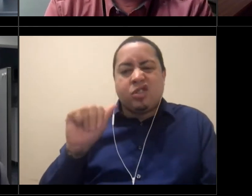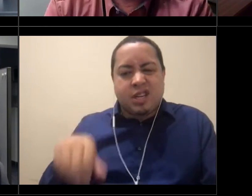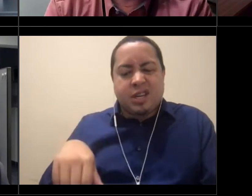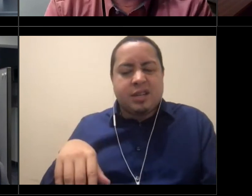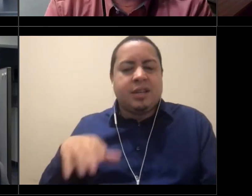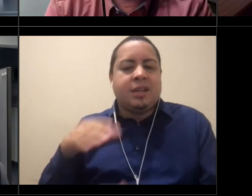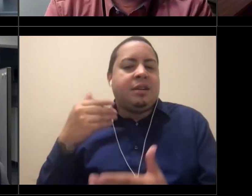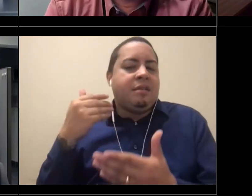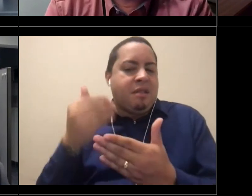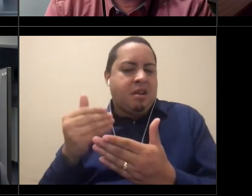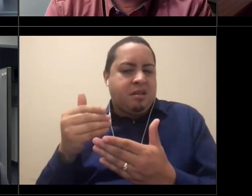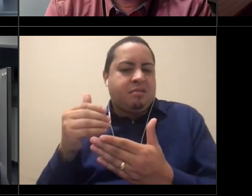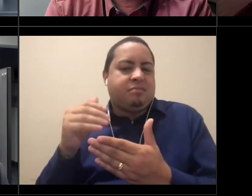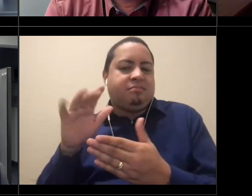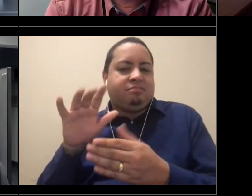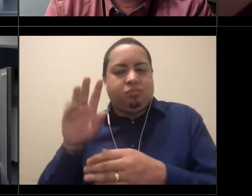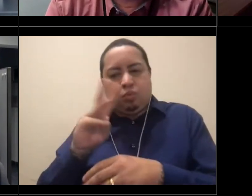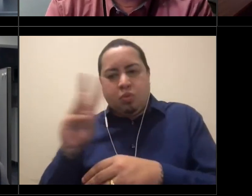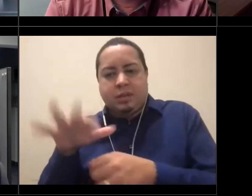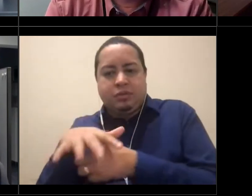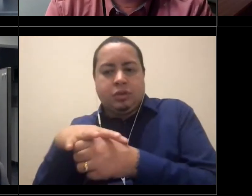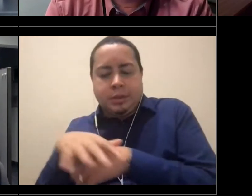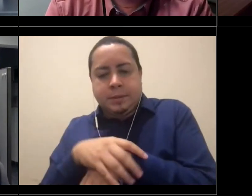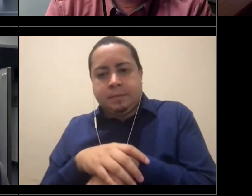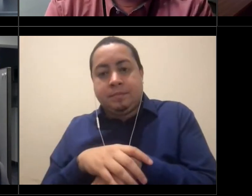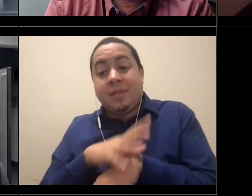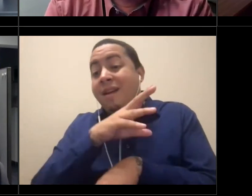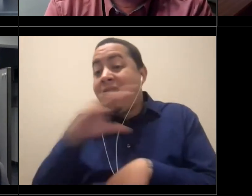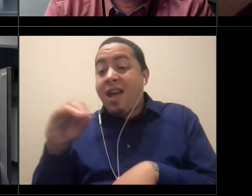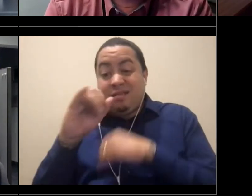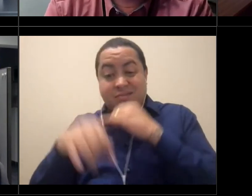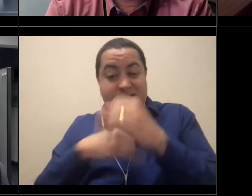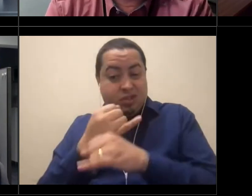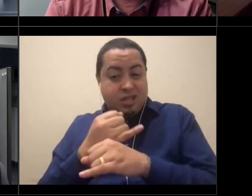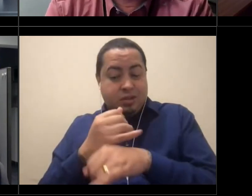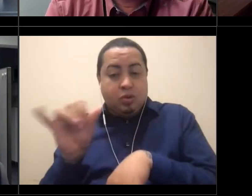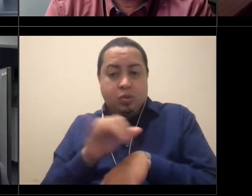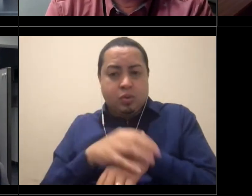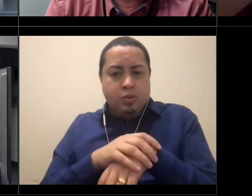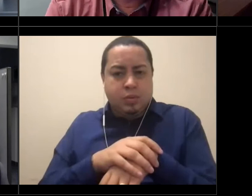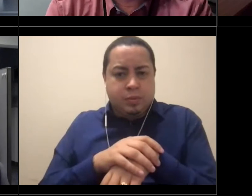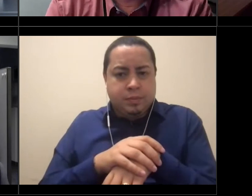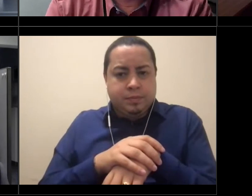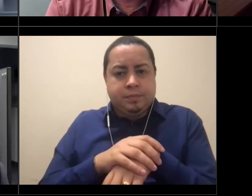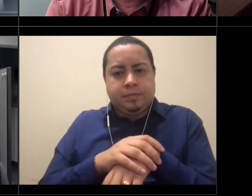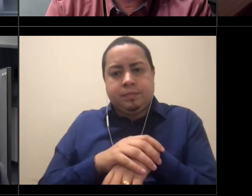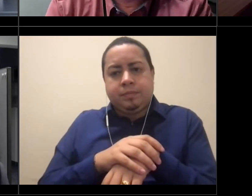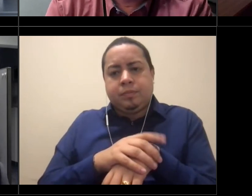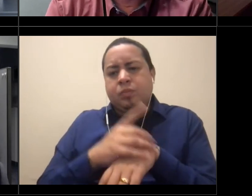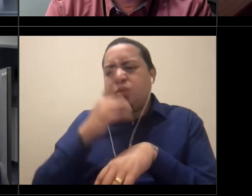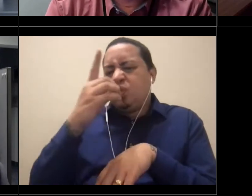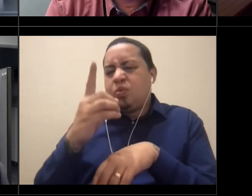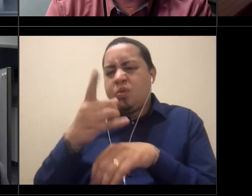and also internationally too. So Svalbard Island and actually the South pole as well.